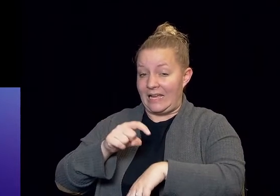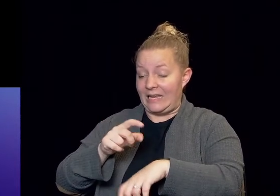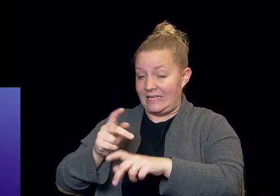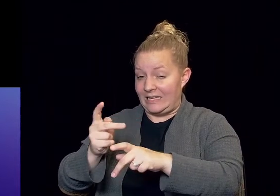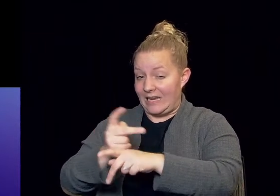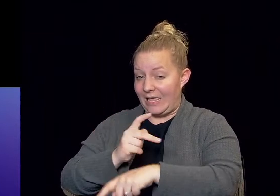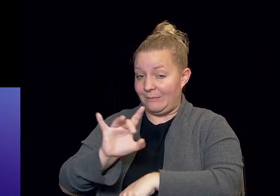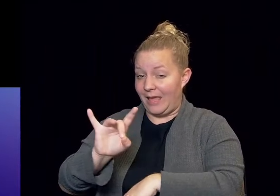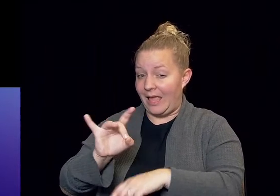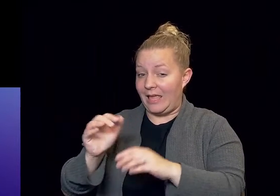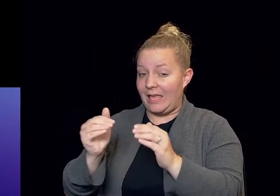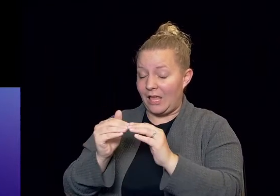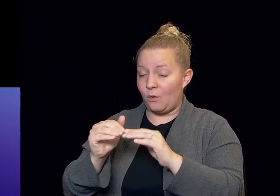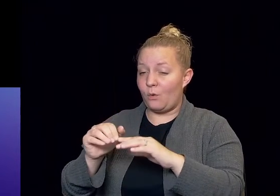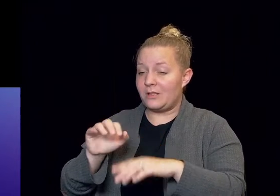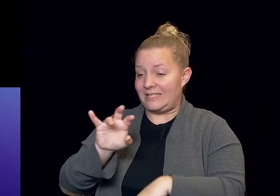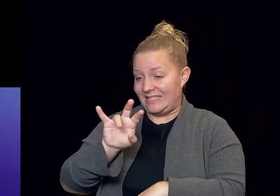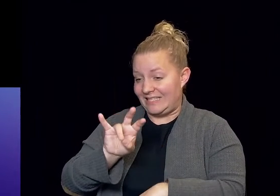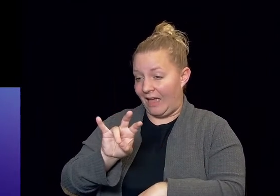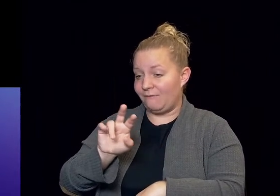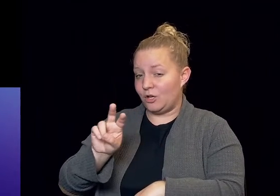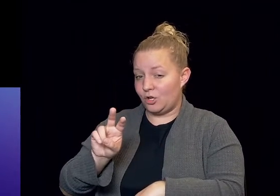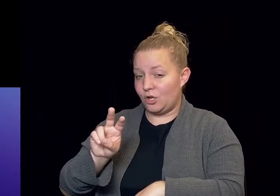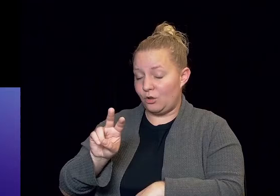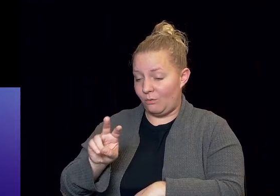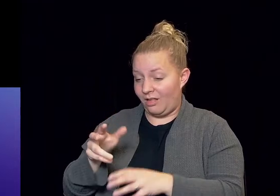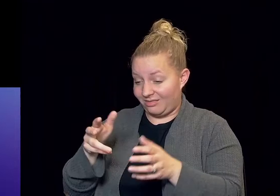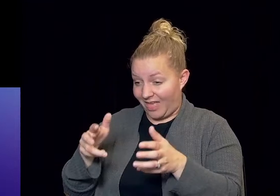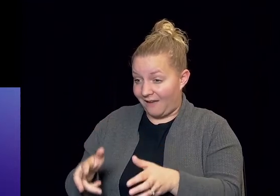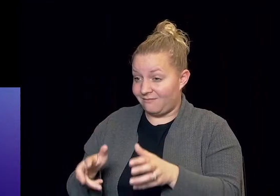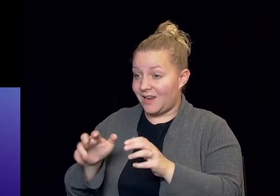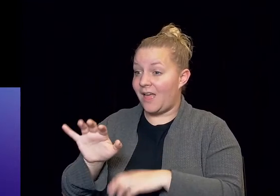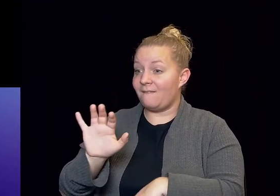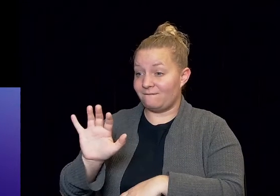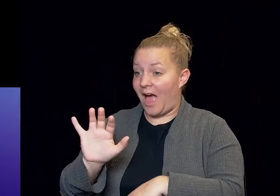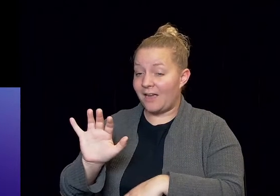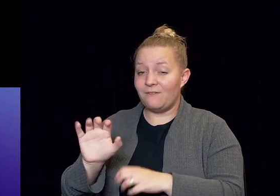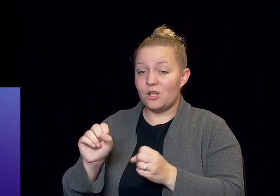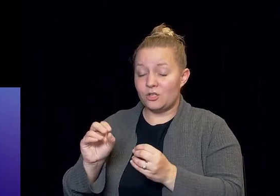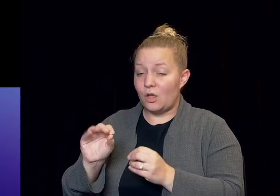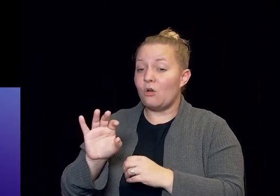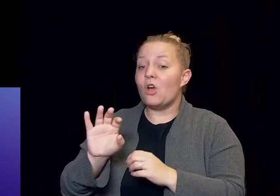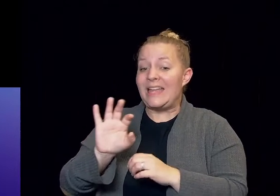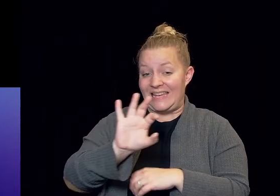a remainder of 5. So writing this mixed number, you could also write the 9 as the whole number